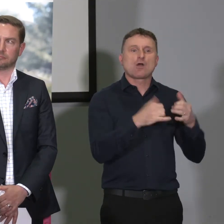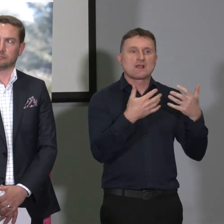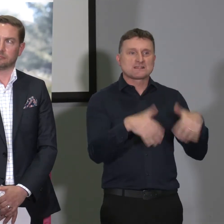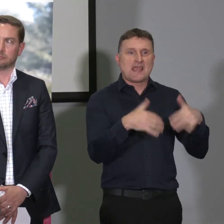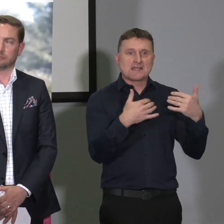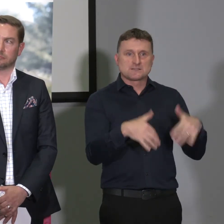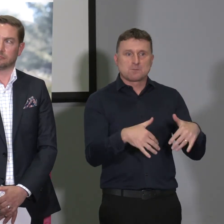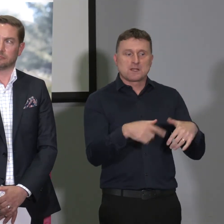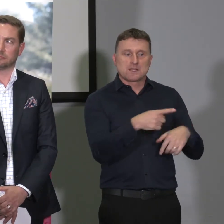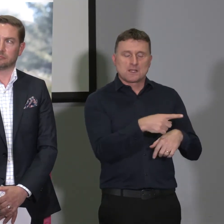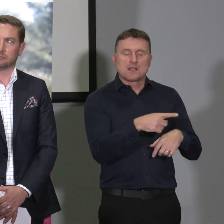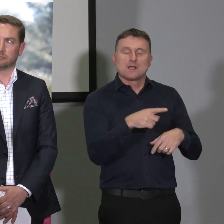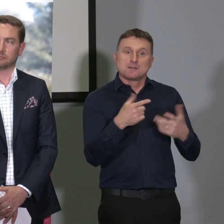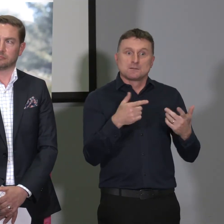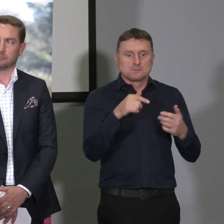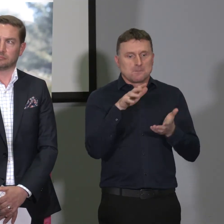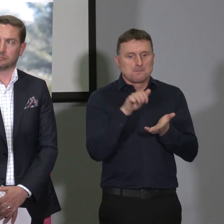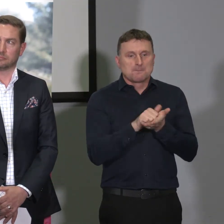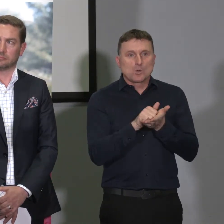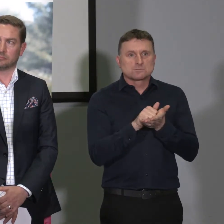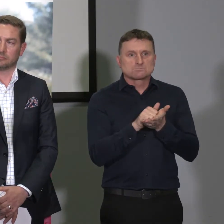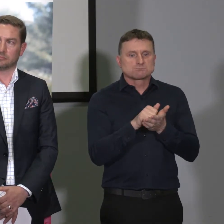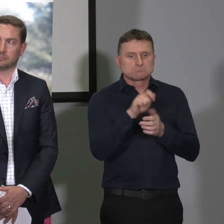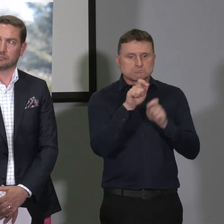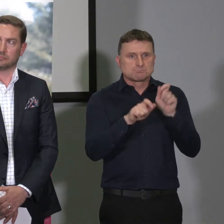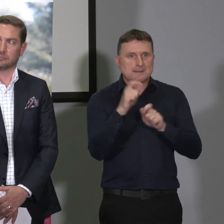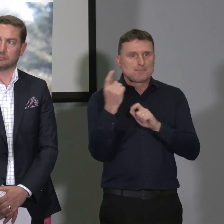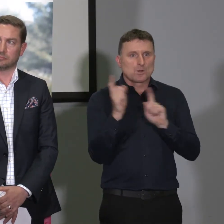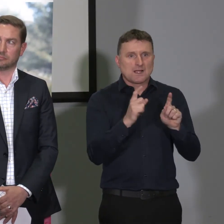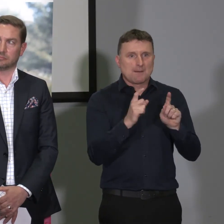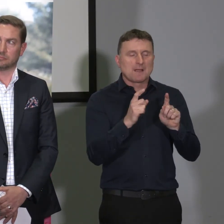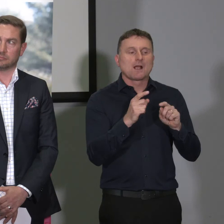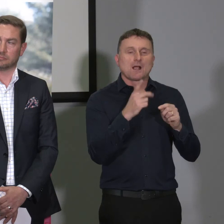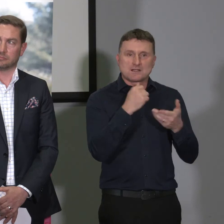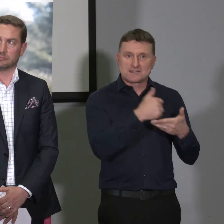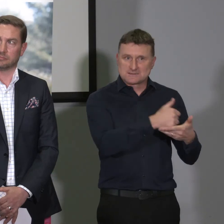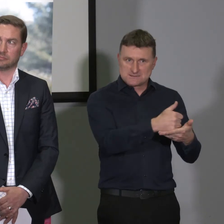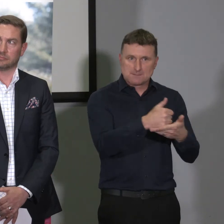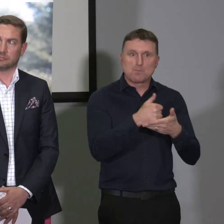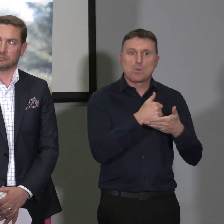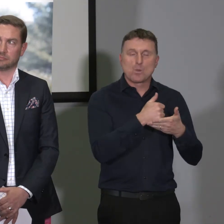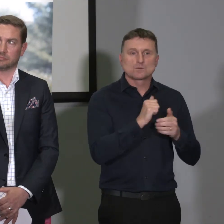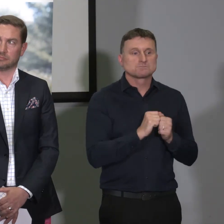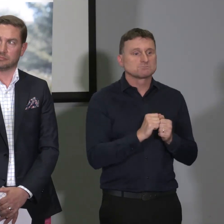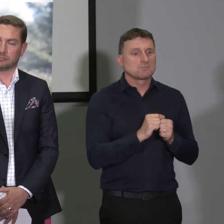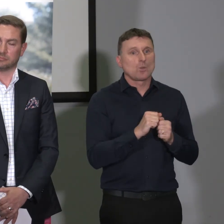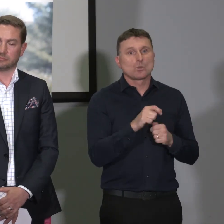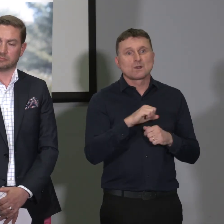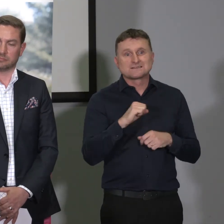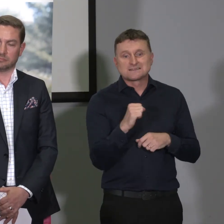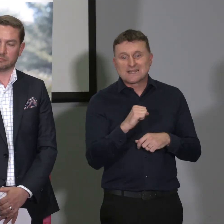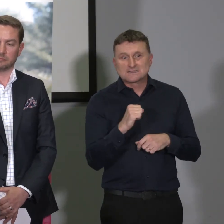instance, South Canterbury are picking up some of the planned care work because they've got capacity from their